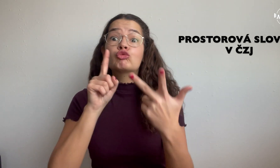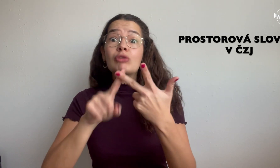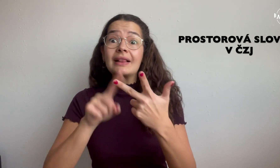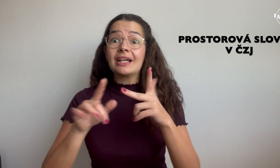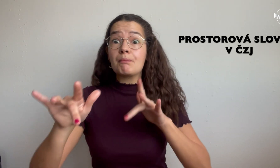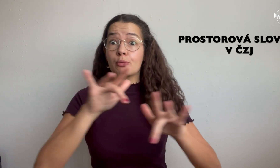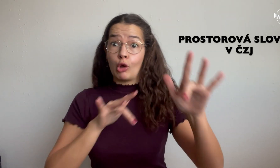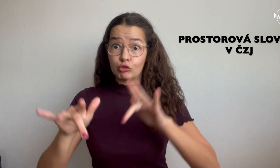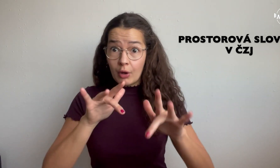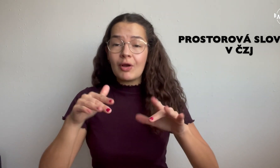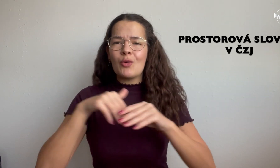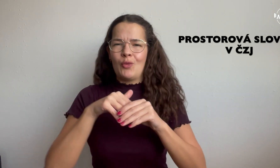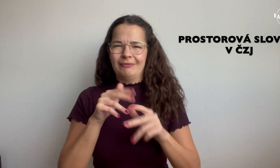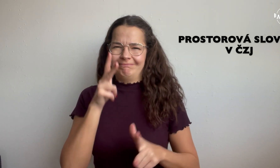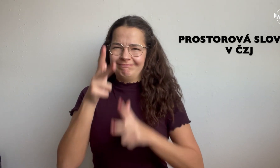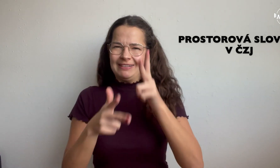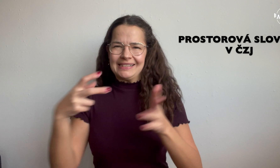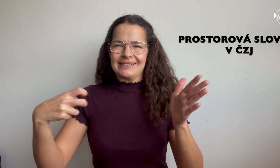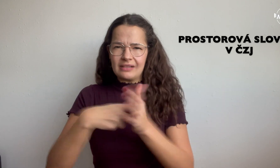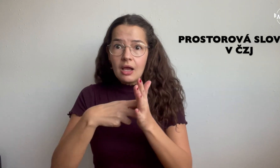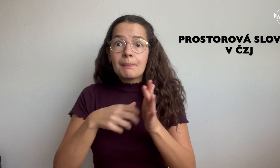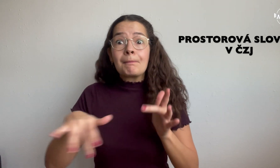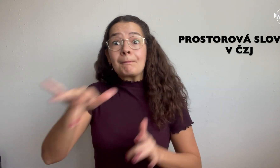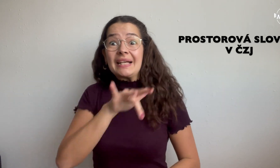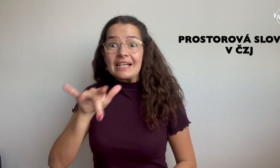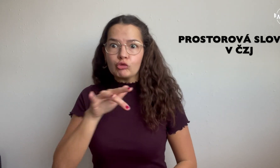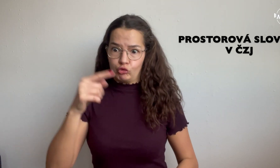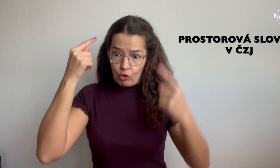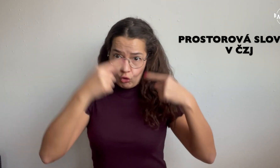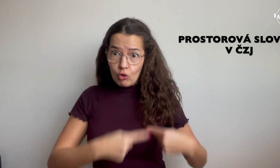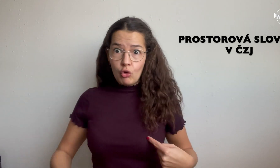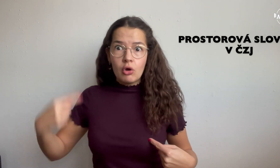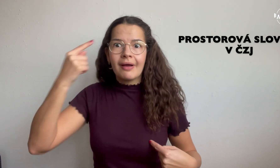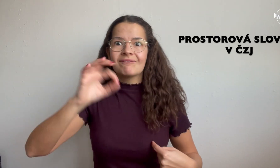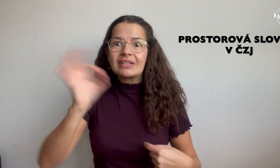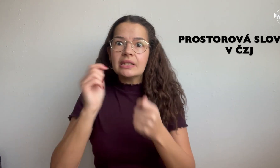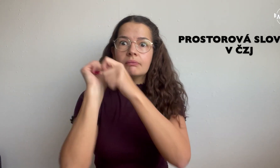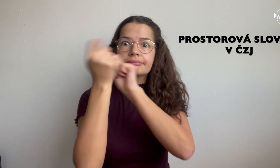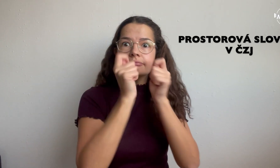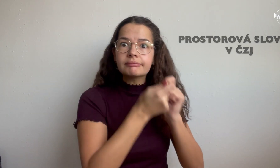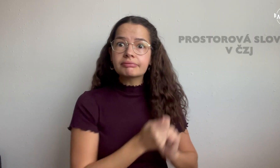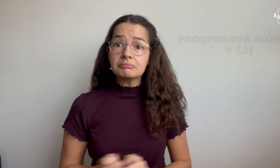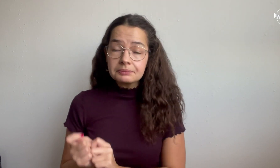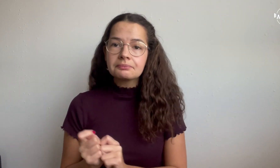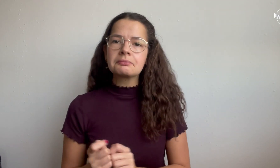For spatial verbs, the place of articulation changes depending on the context.